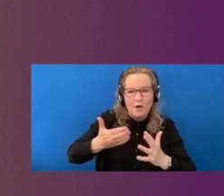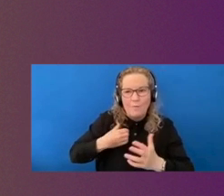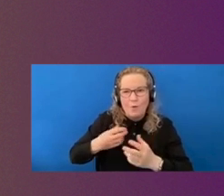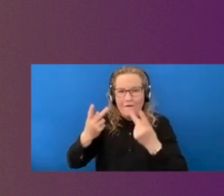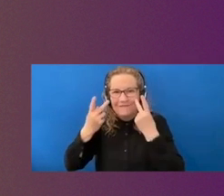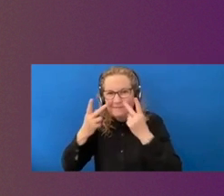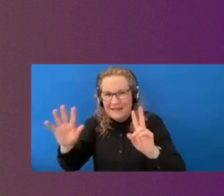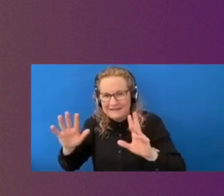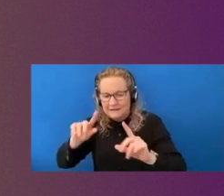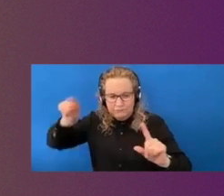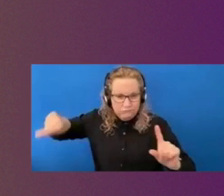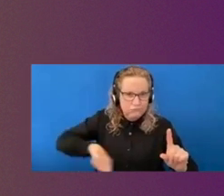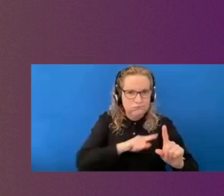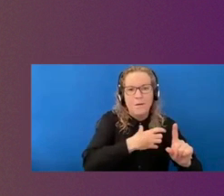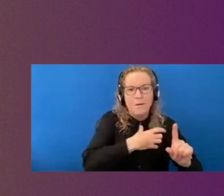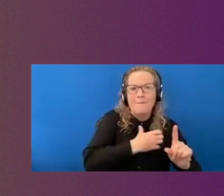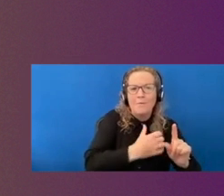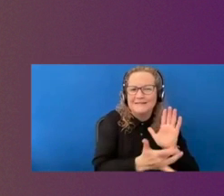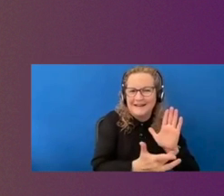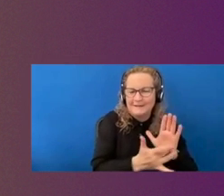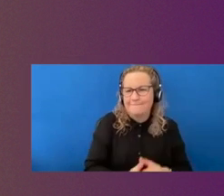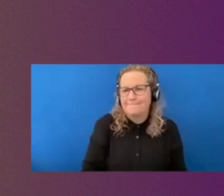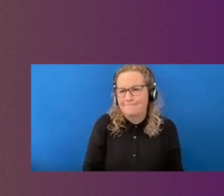now as long as in the case of disability all of this innovation is happening with people with